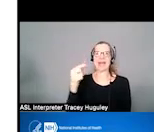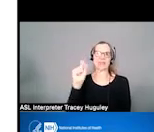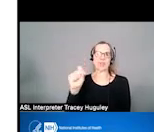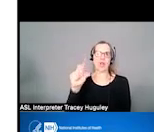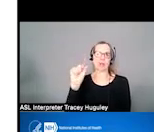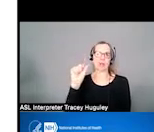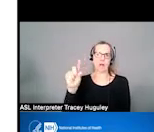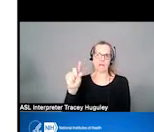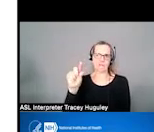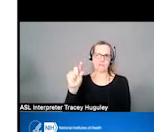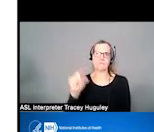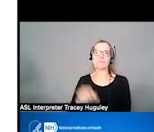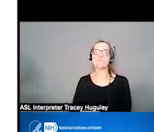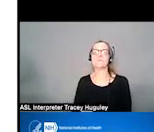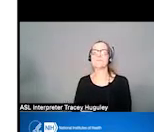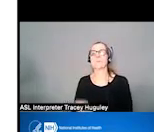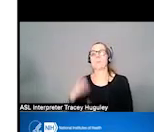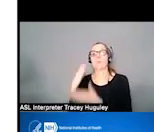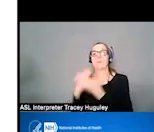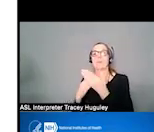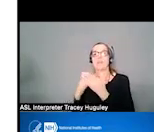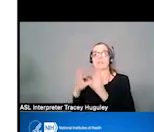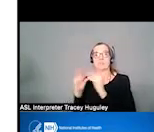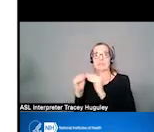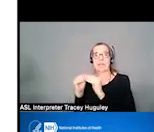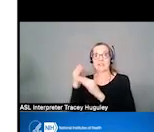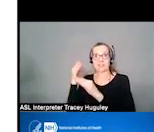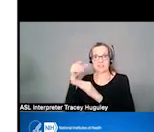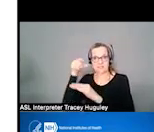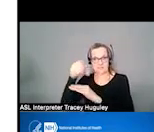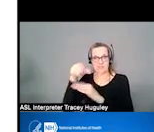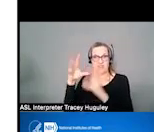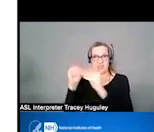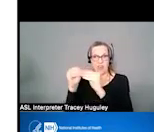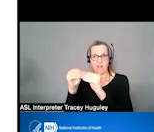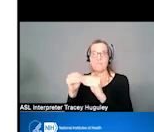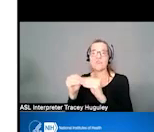and cost, there are also some sessions at the conference here that you may want to check out.